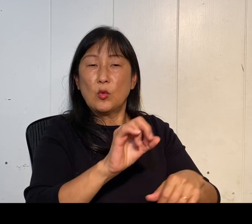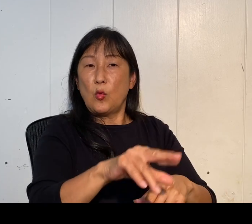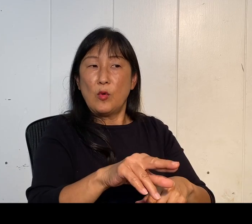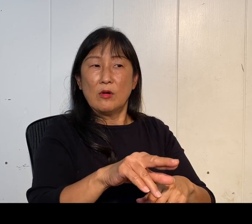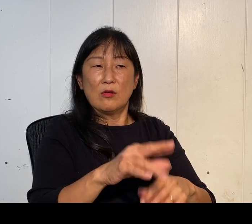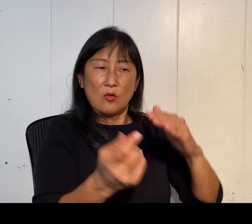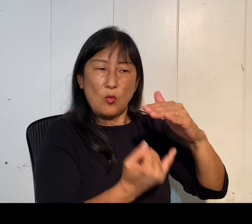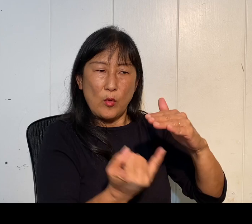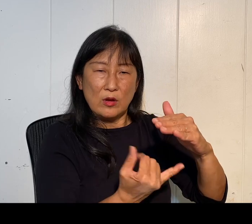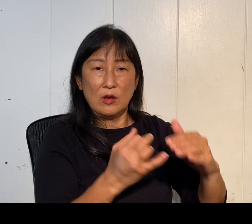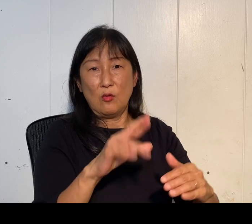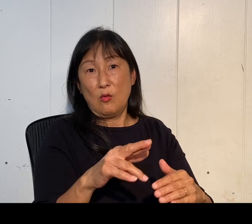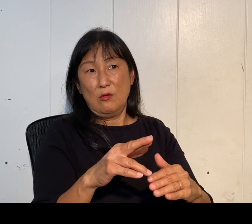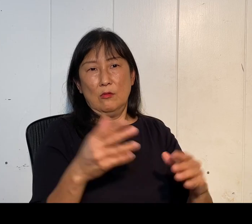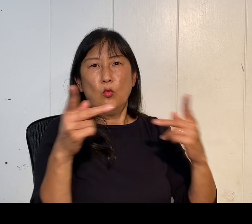Don’t be that guy